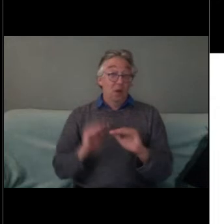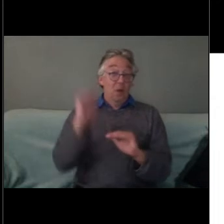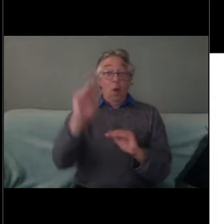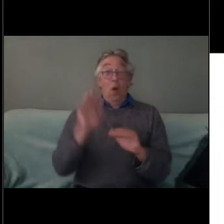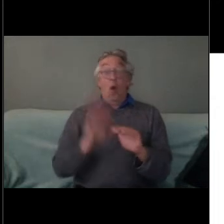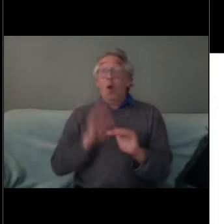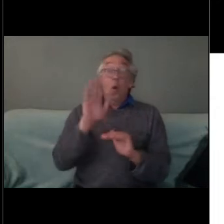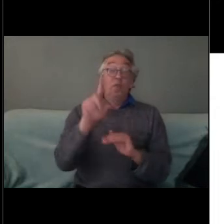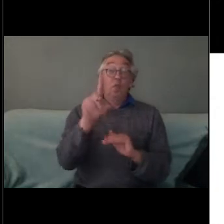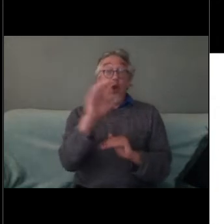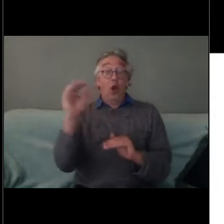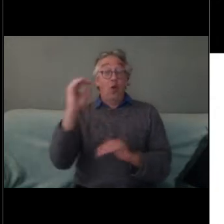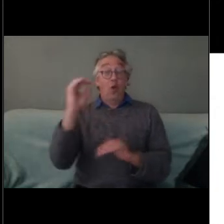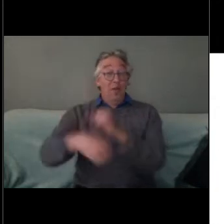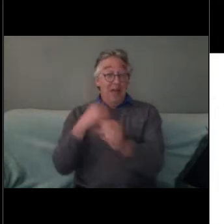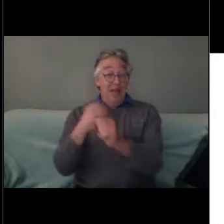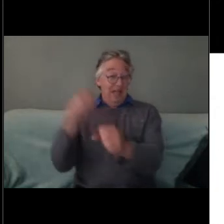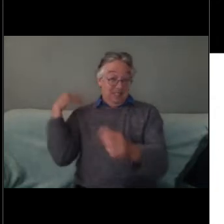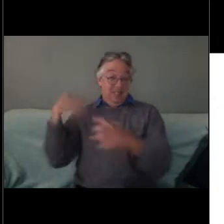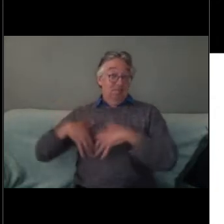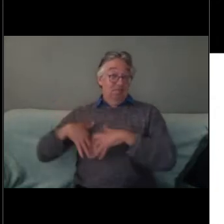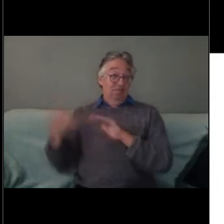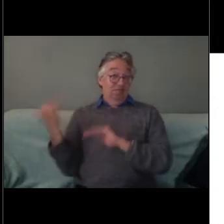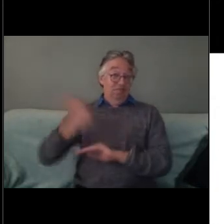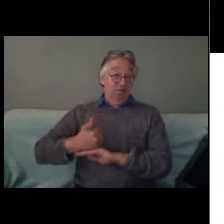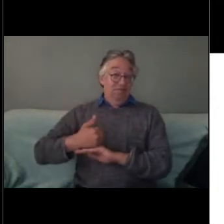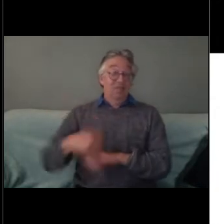And they work on the poorest places in the world.